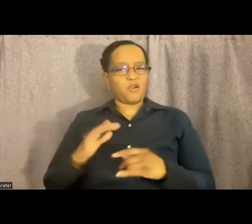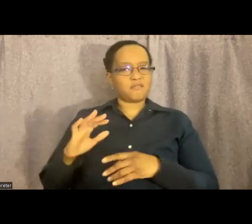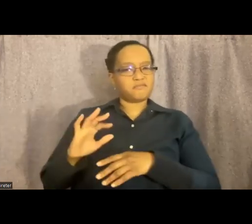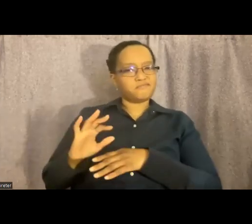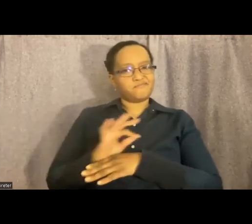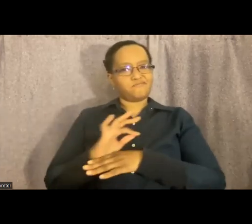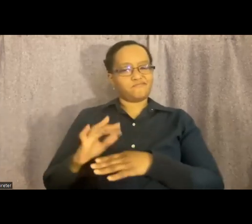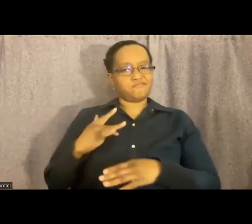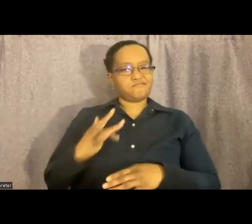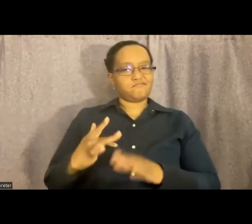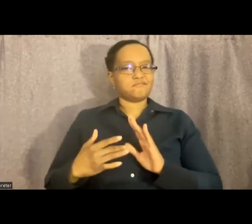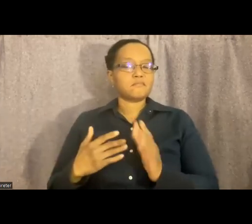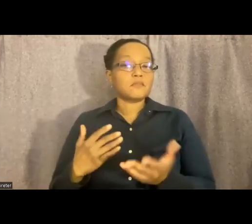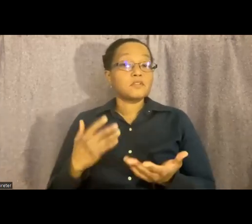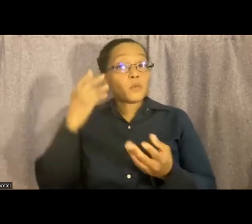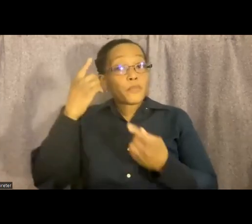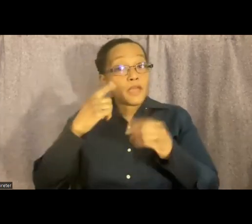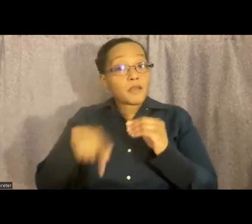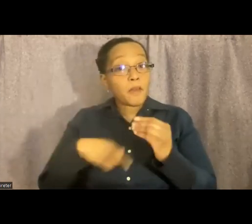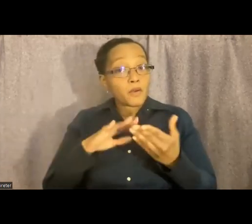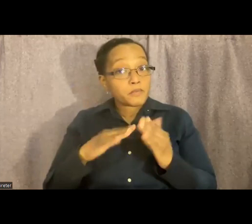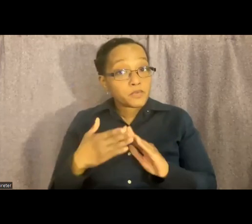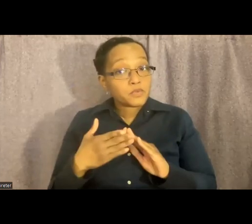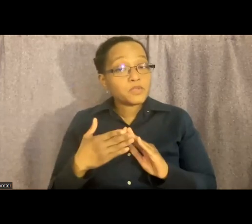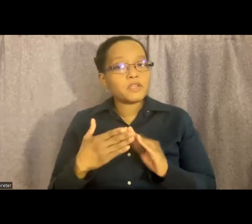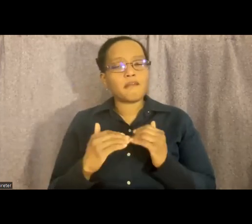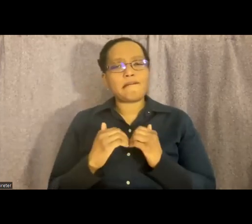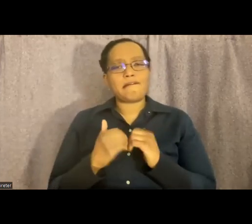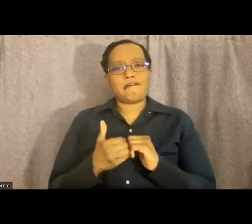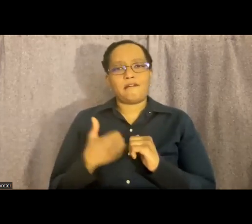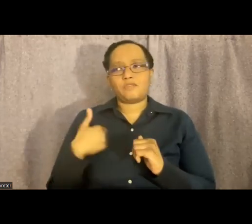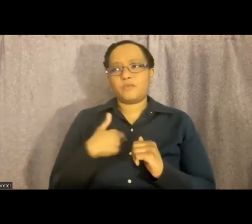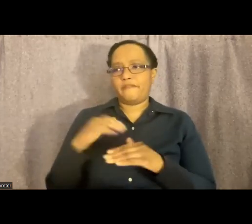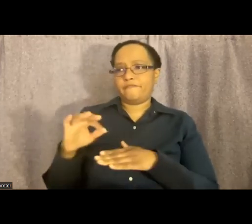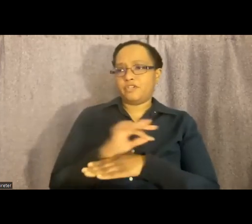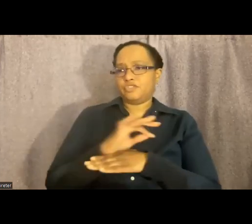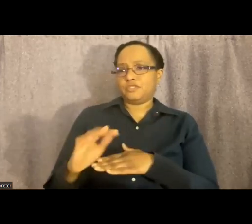about community , how do we function as best as we can?